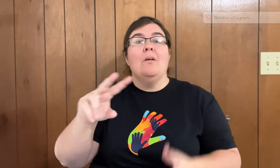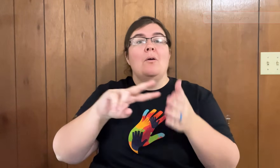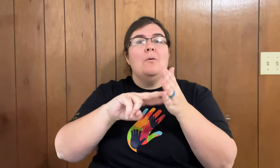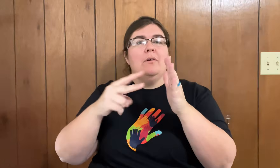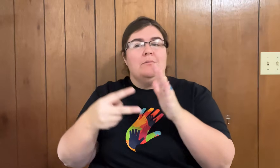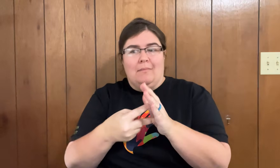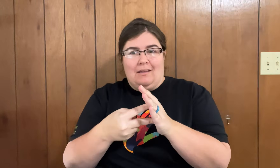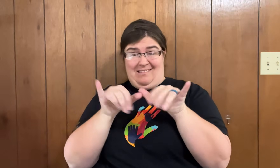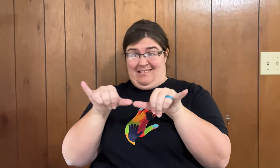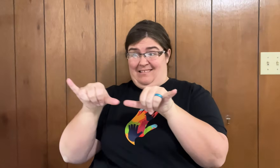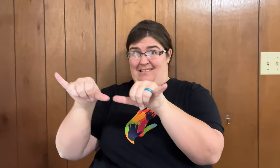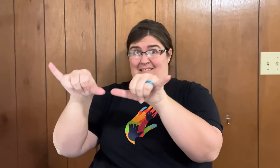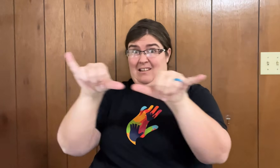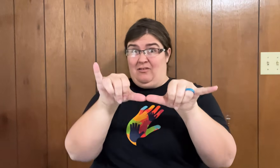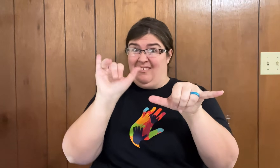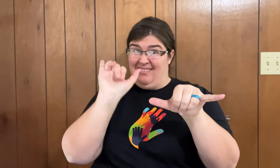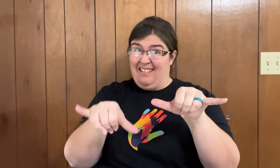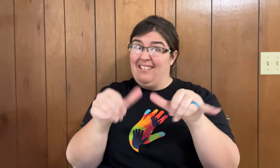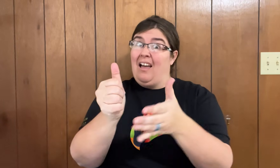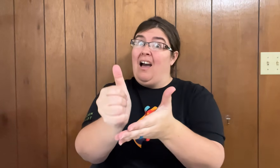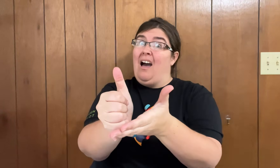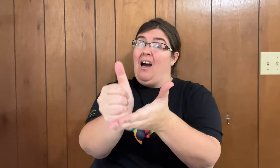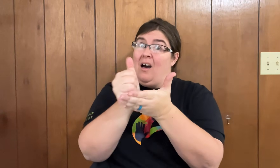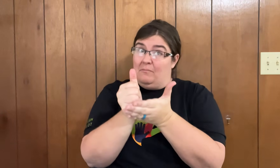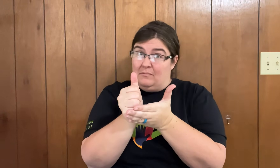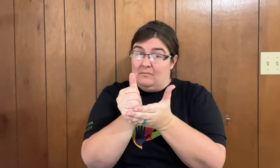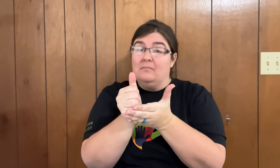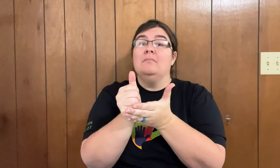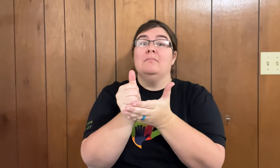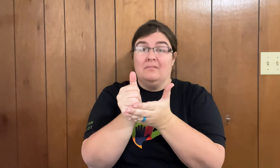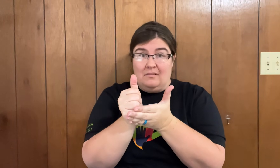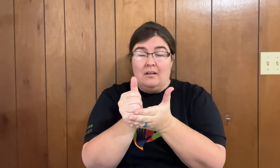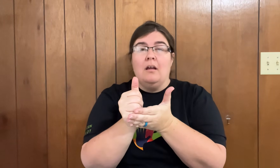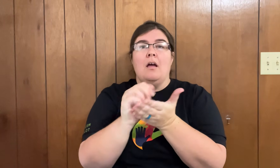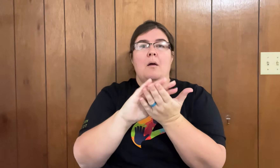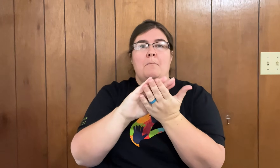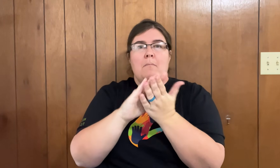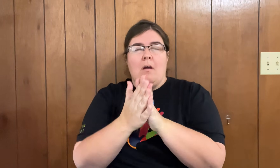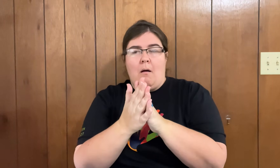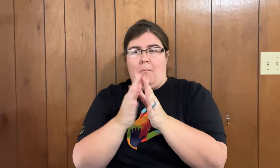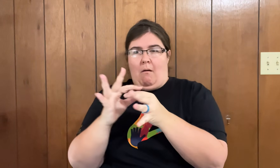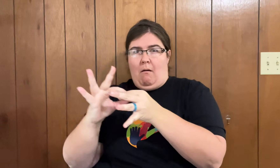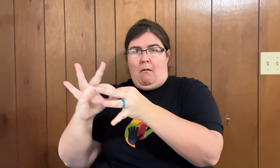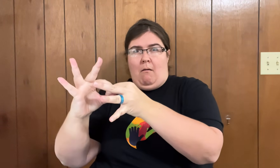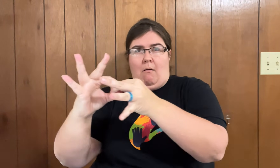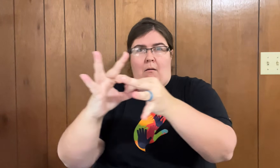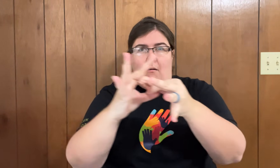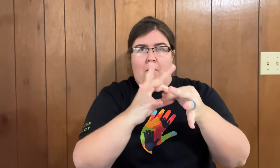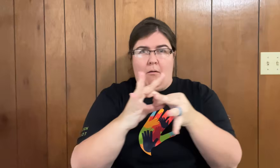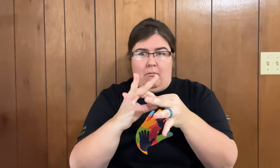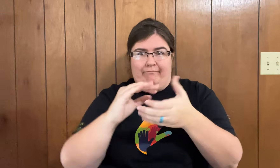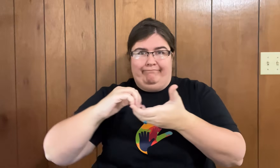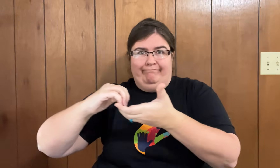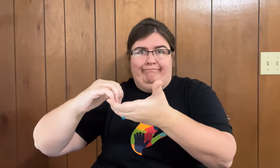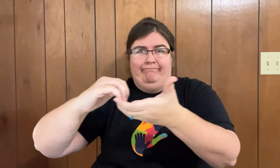Which means that standardization that can help a community become more unified,